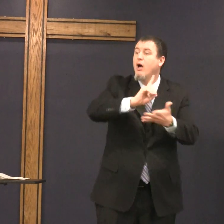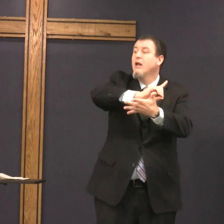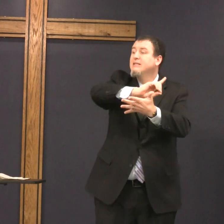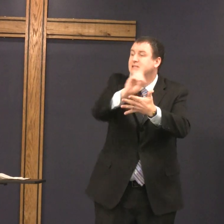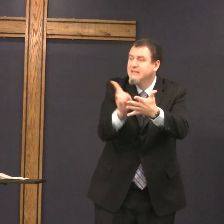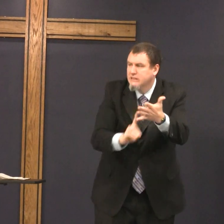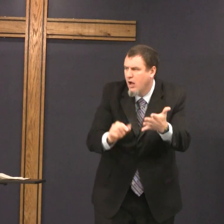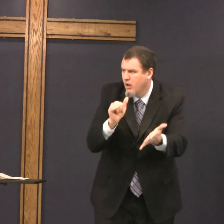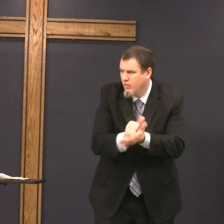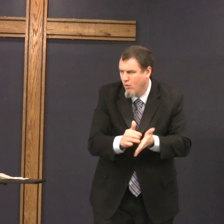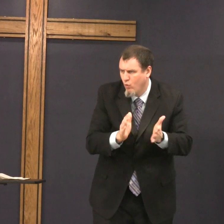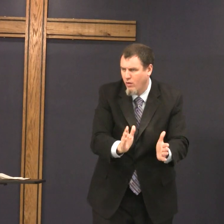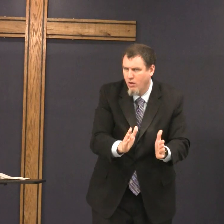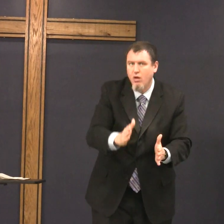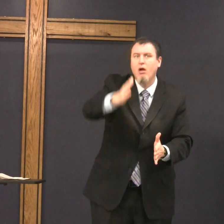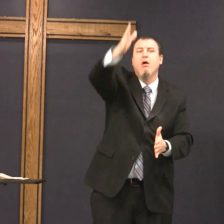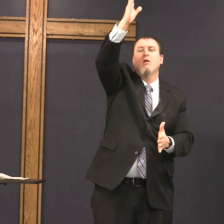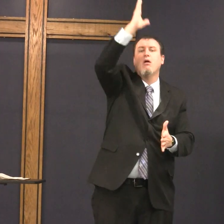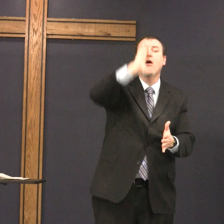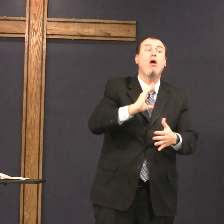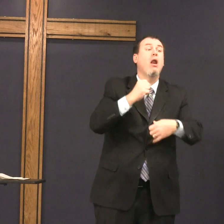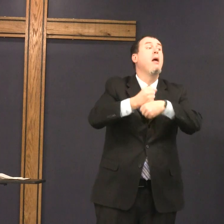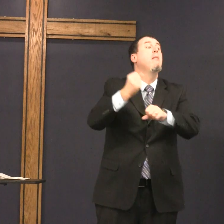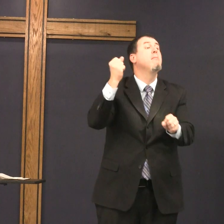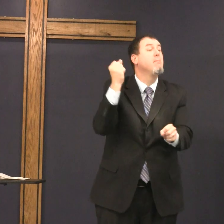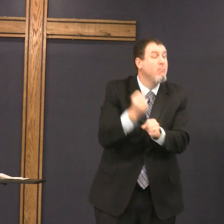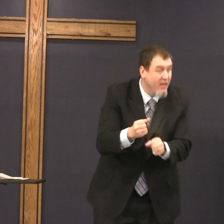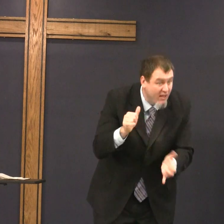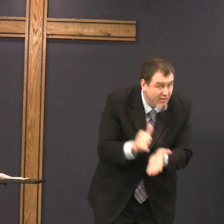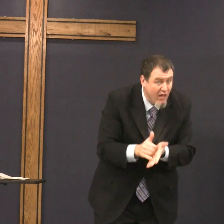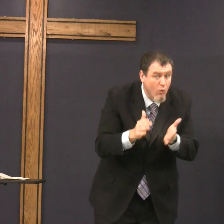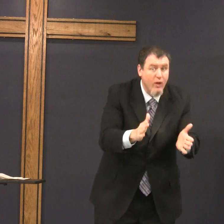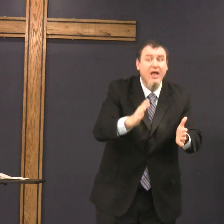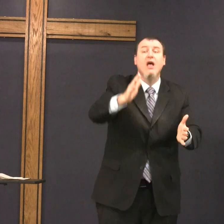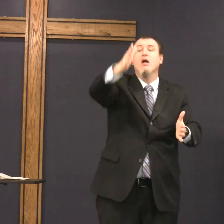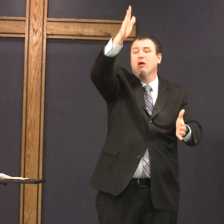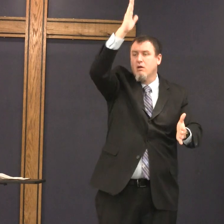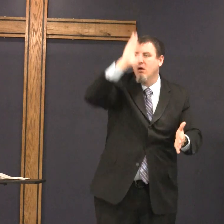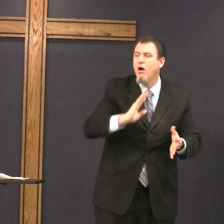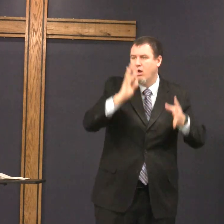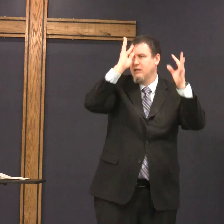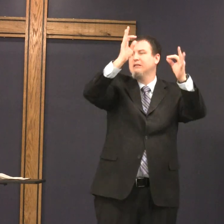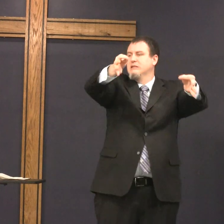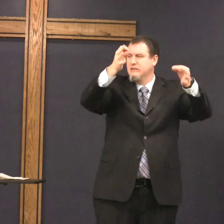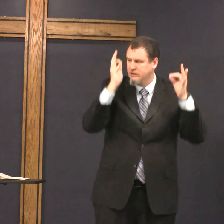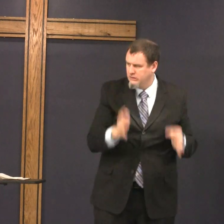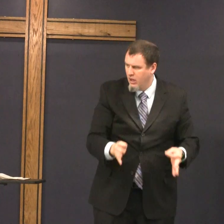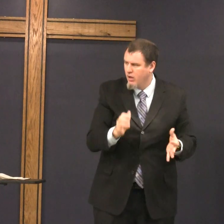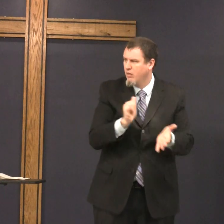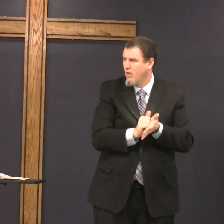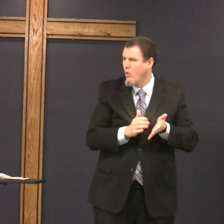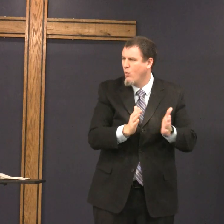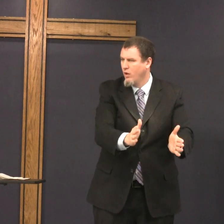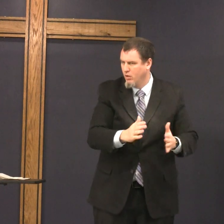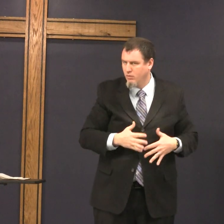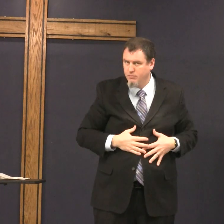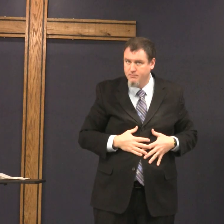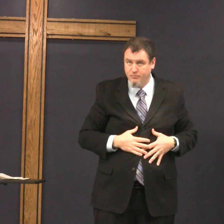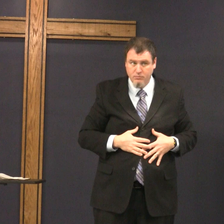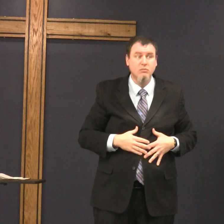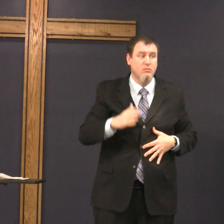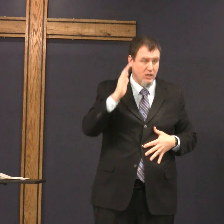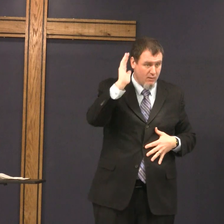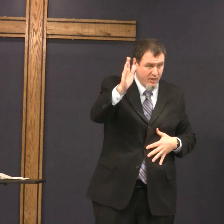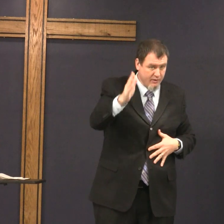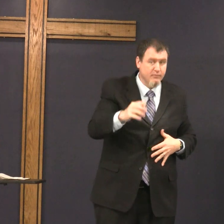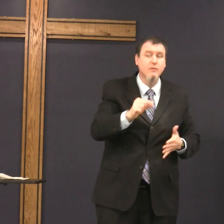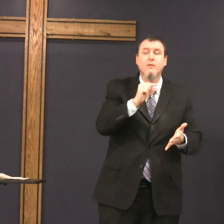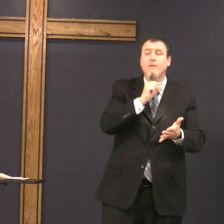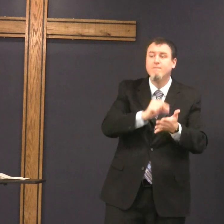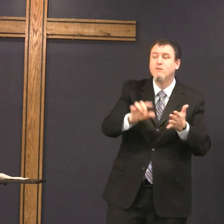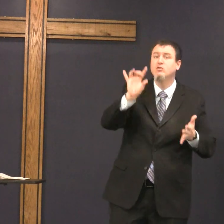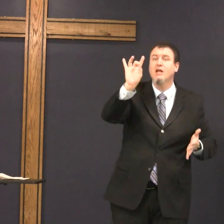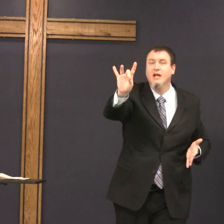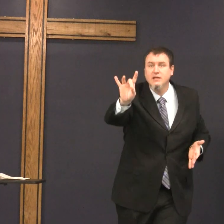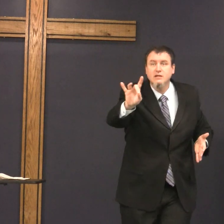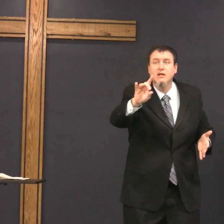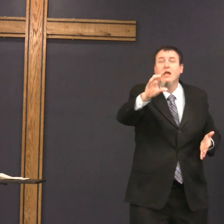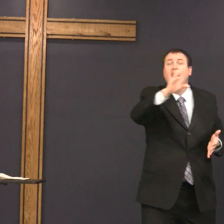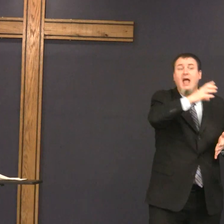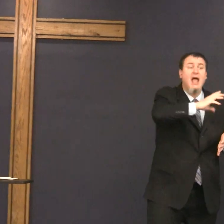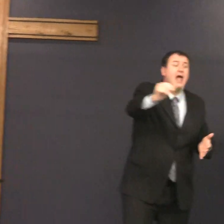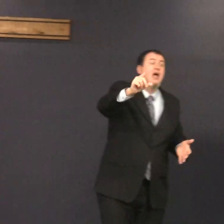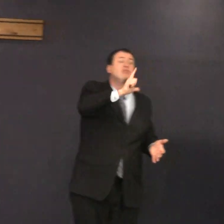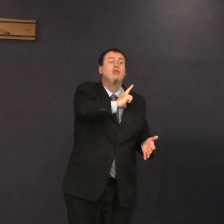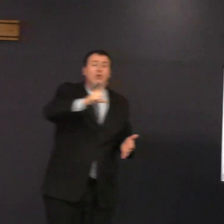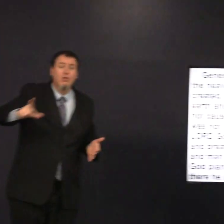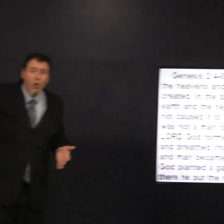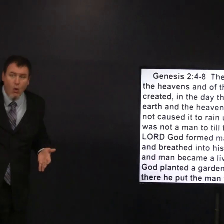is different God designed it that way God made us that way God determined us that way next verse 8.